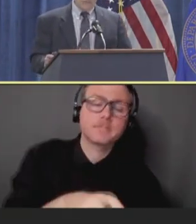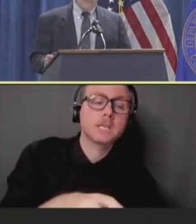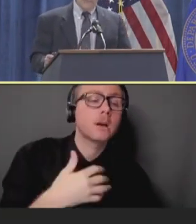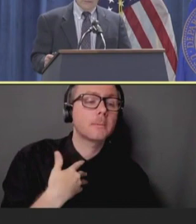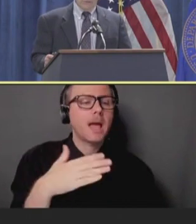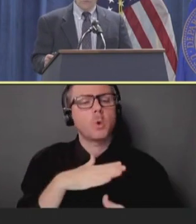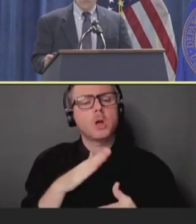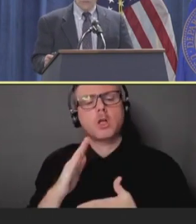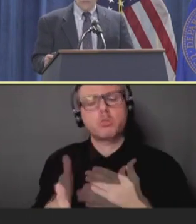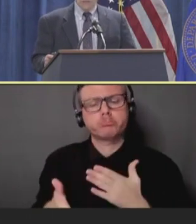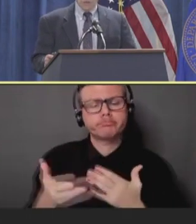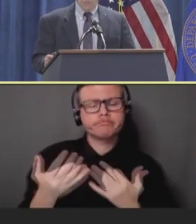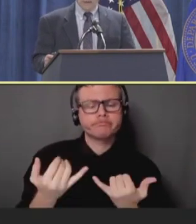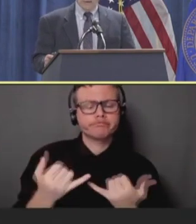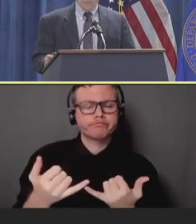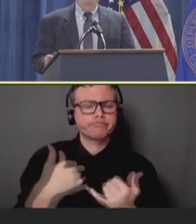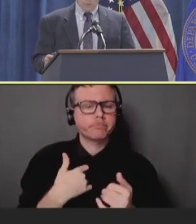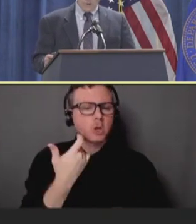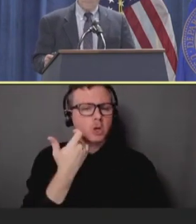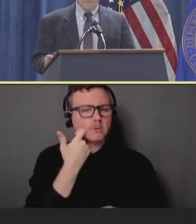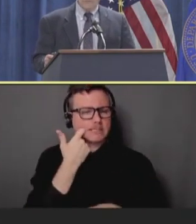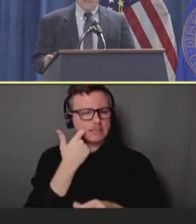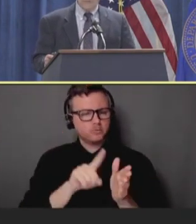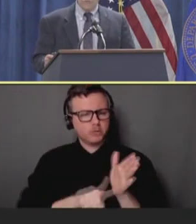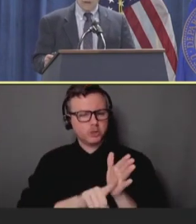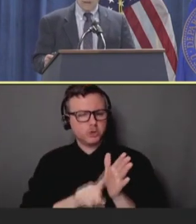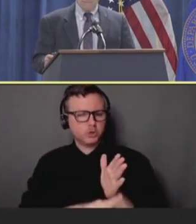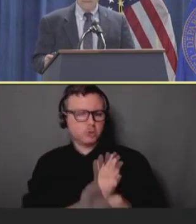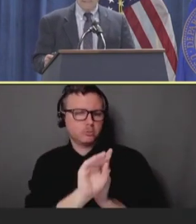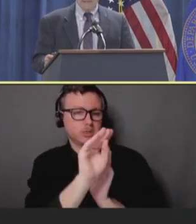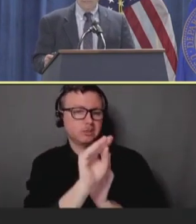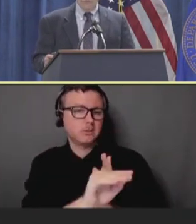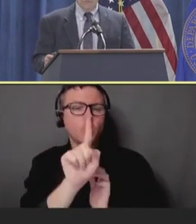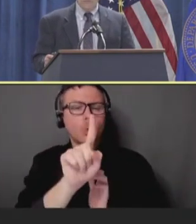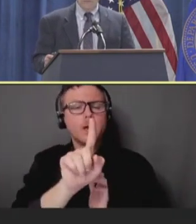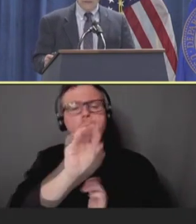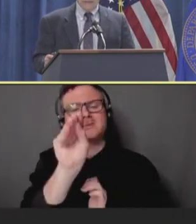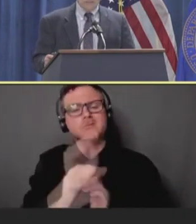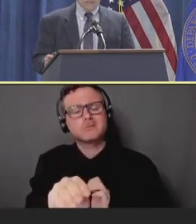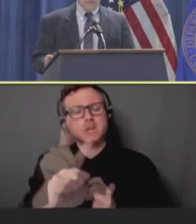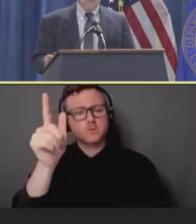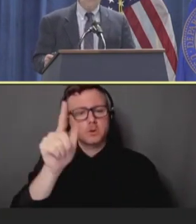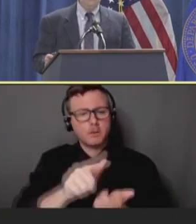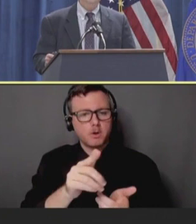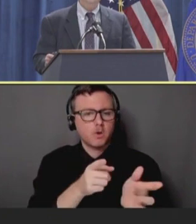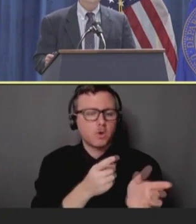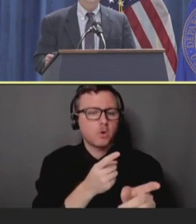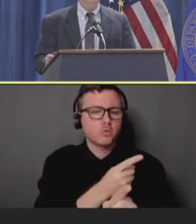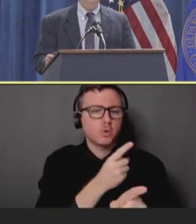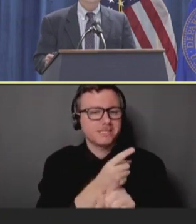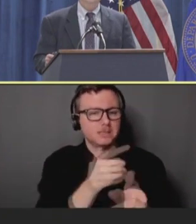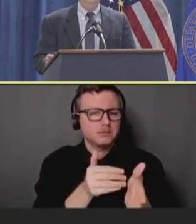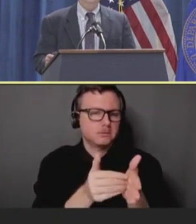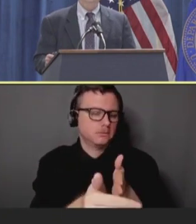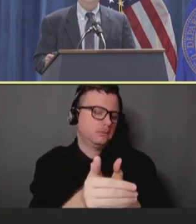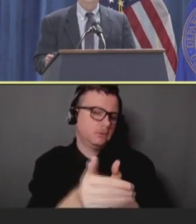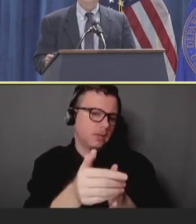Recent figures show about a 1 percent drop in routine vaccinations this year for kindergarteners.